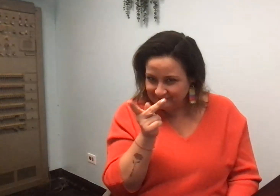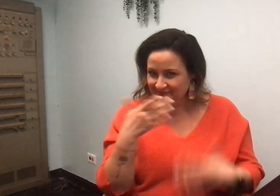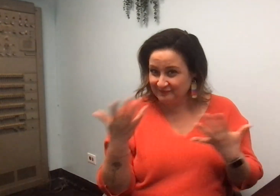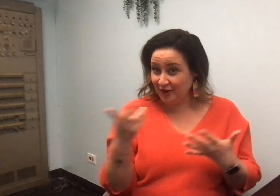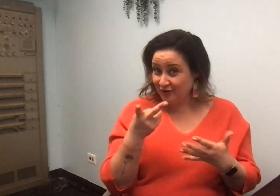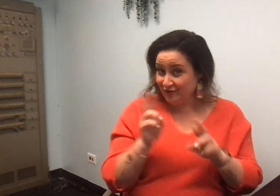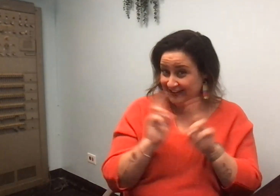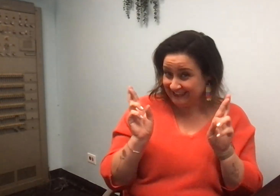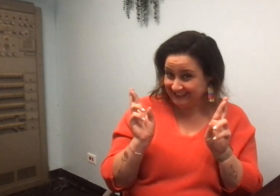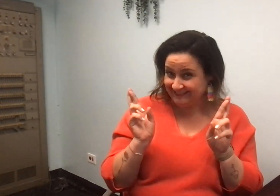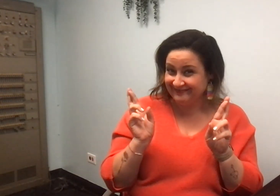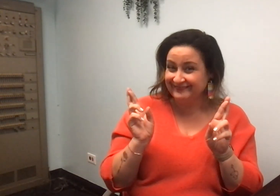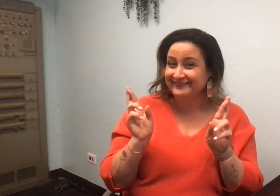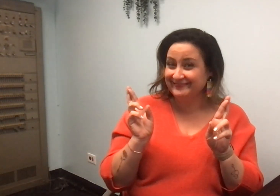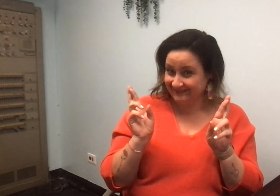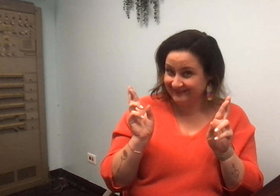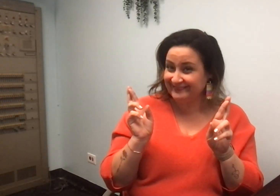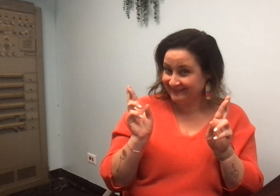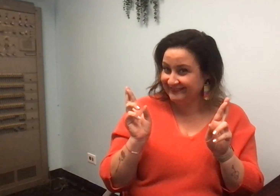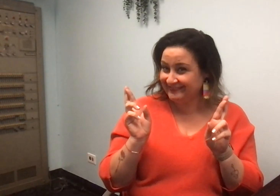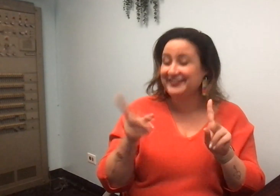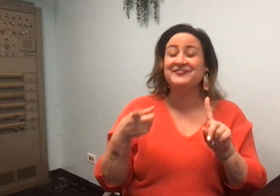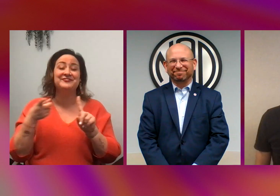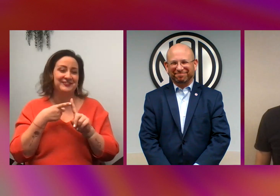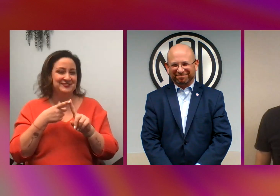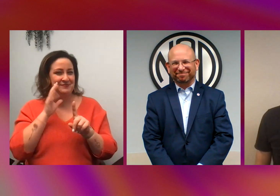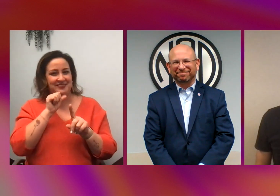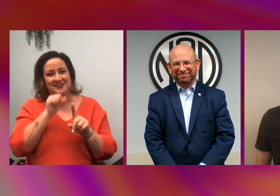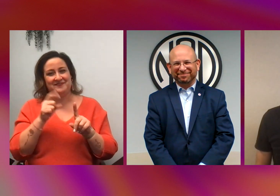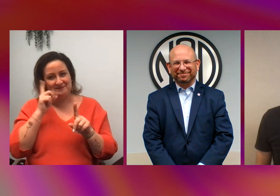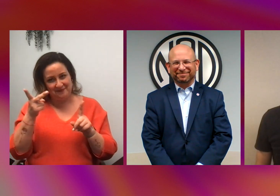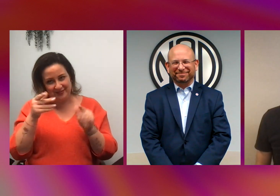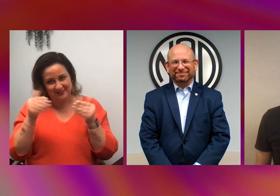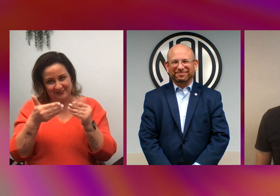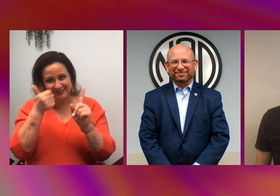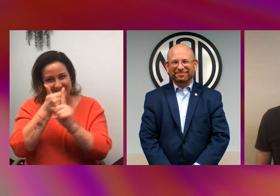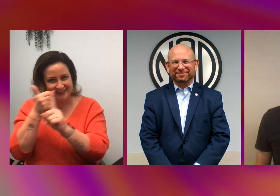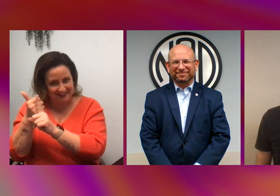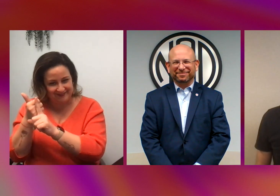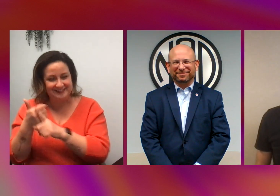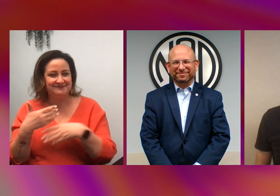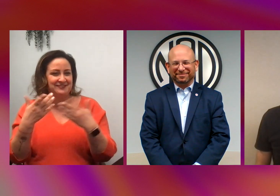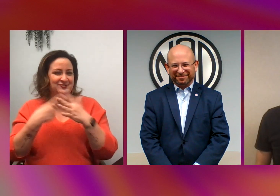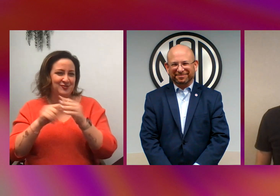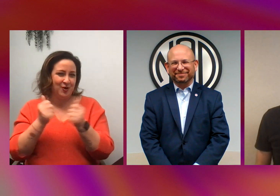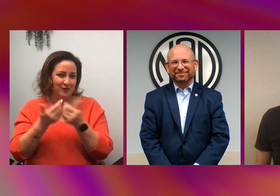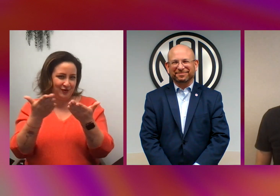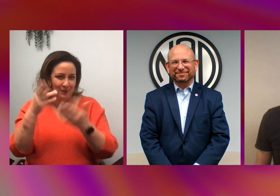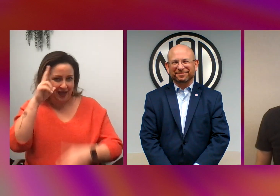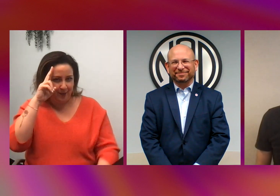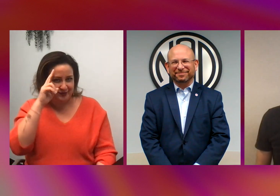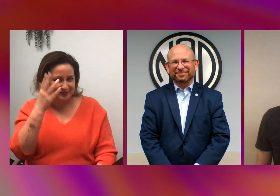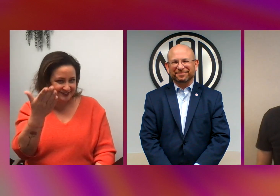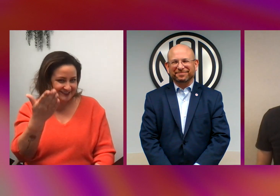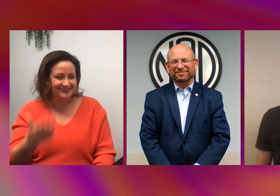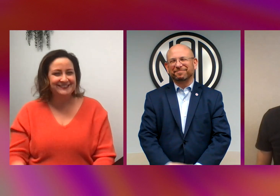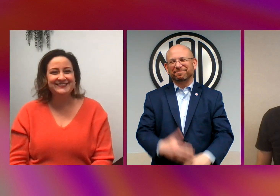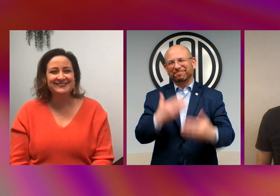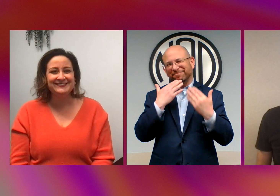Are you ready? All right. Well, I'd like for you to introduce yourselves. First of all, let's start with you, Howard.